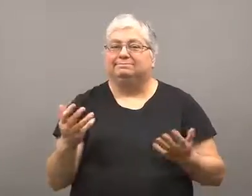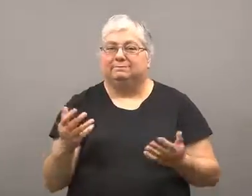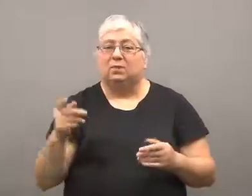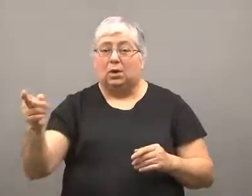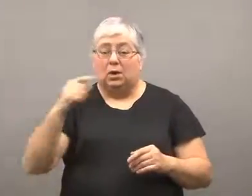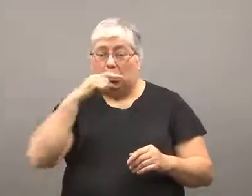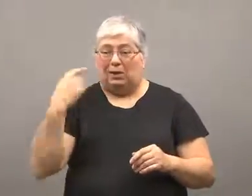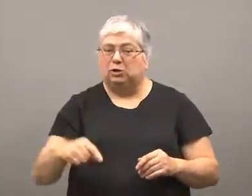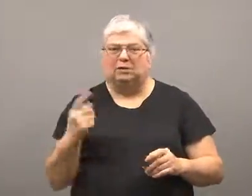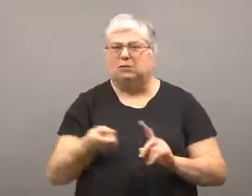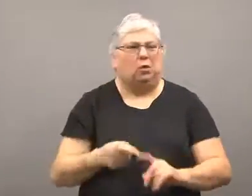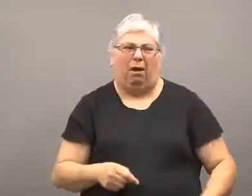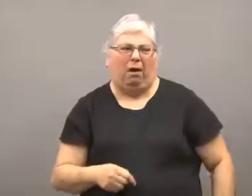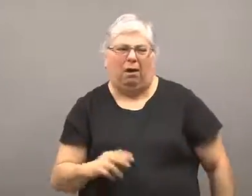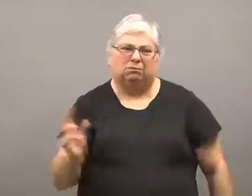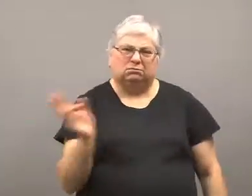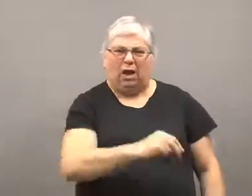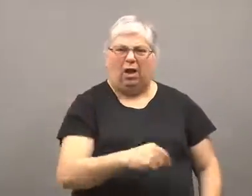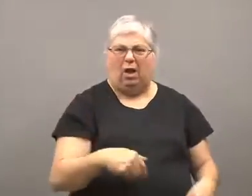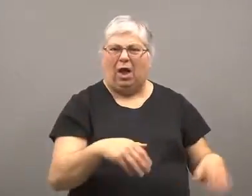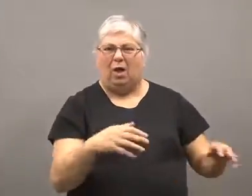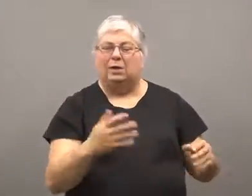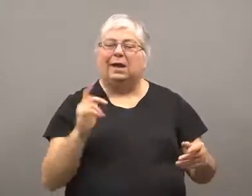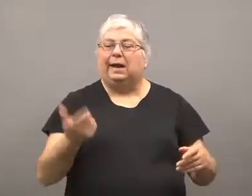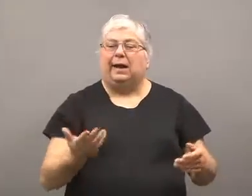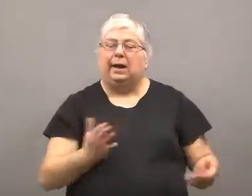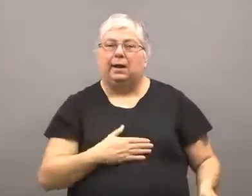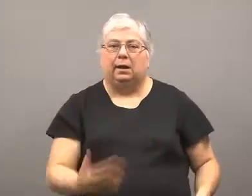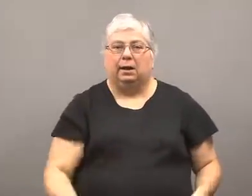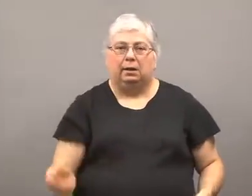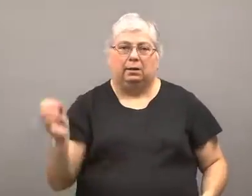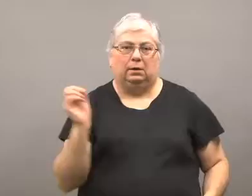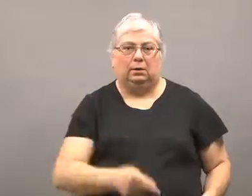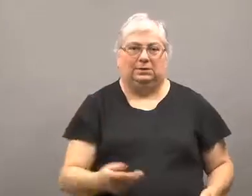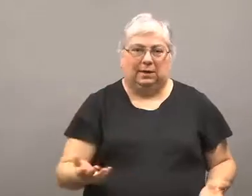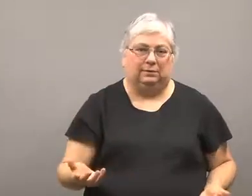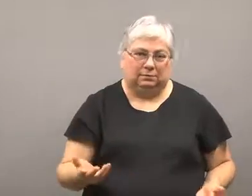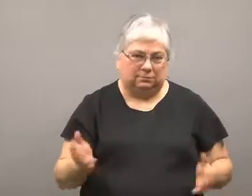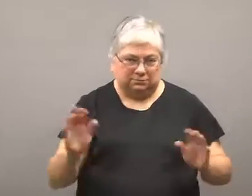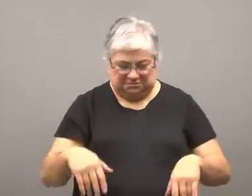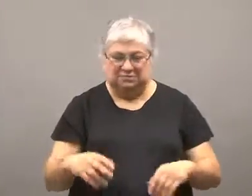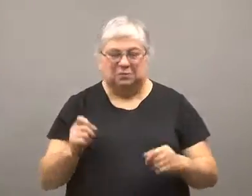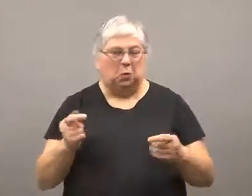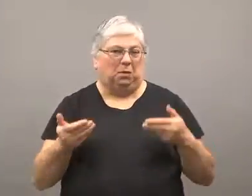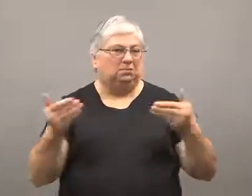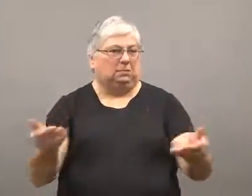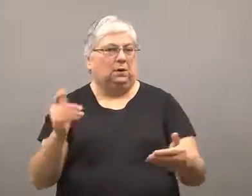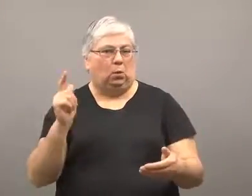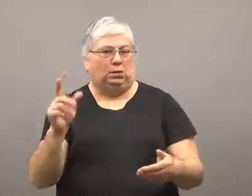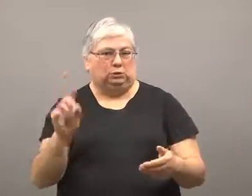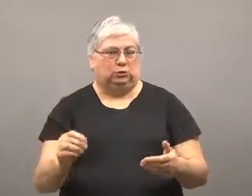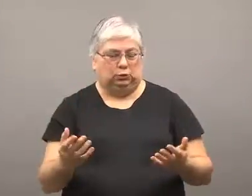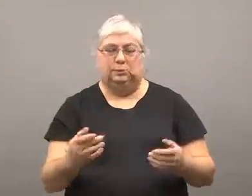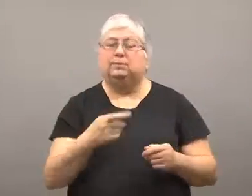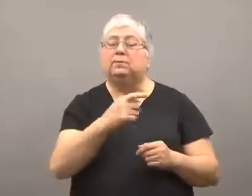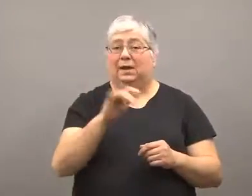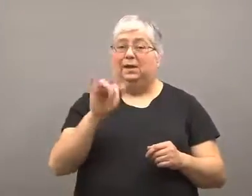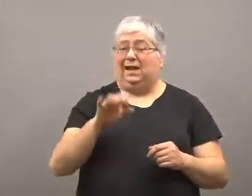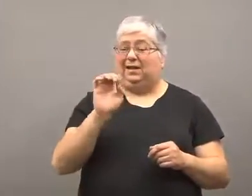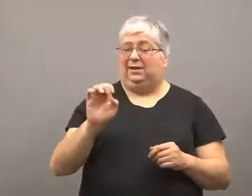Russia at first opposed it, but has now given in, so that will happen.